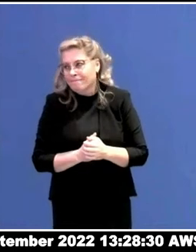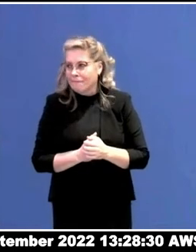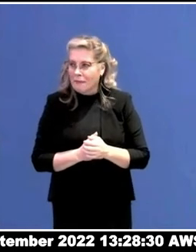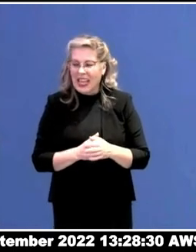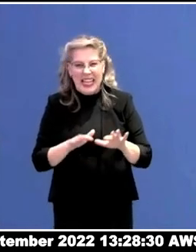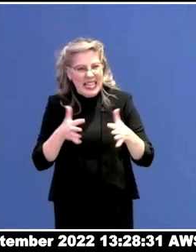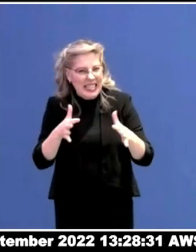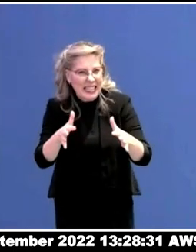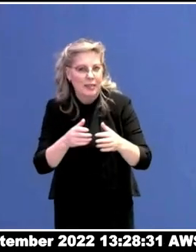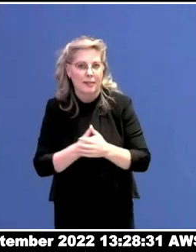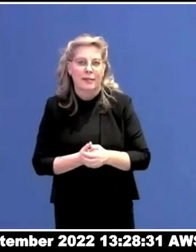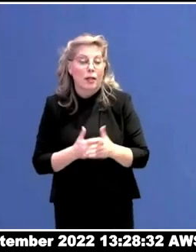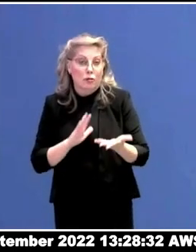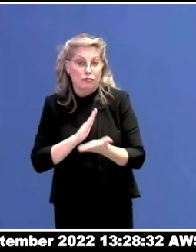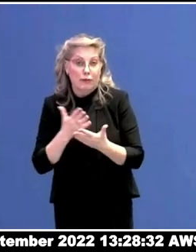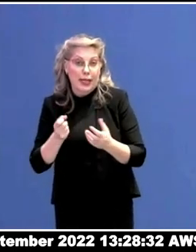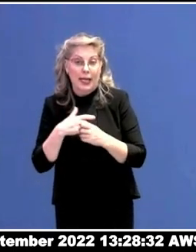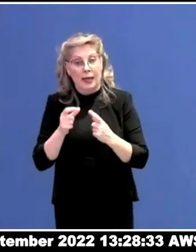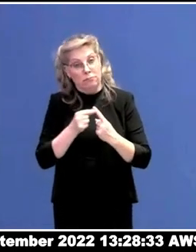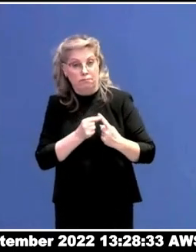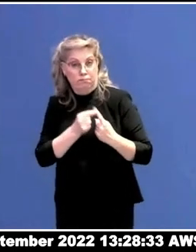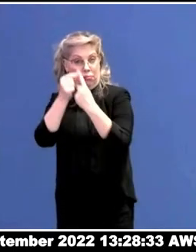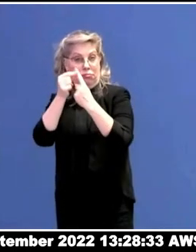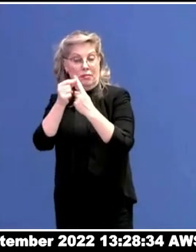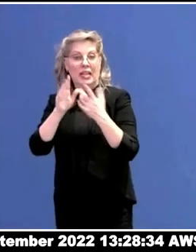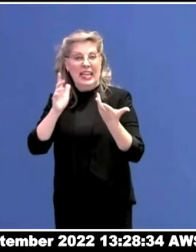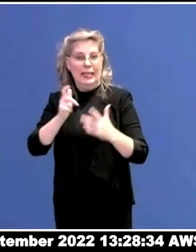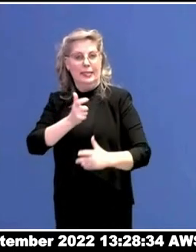security. So, when the interest of the prison conflicts with the interest of the